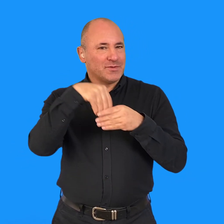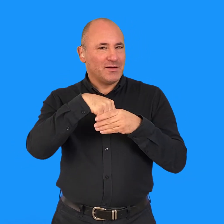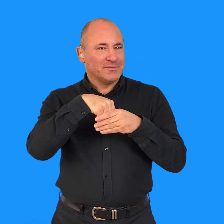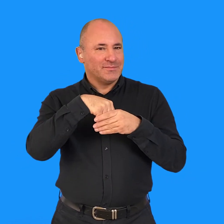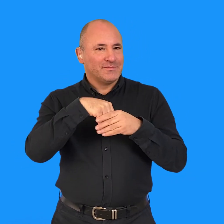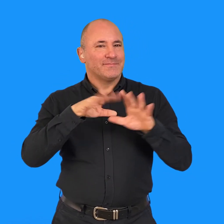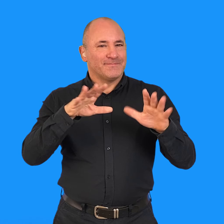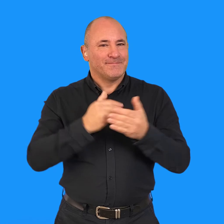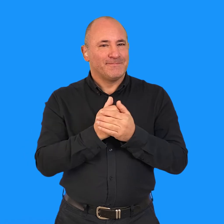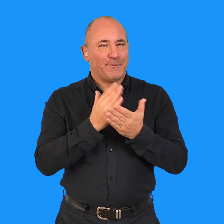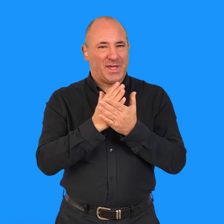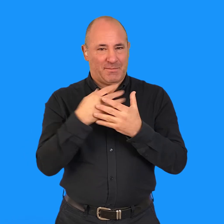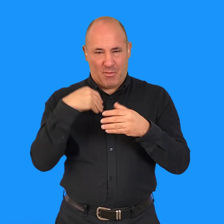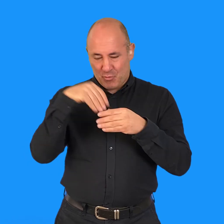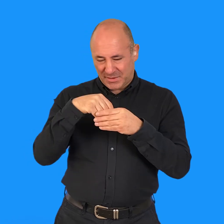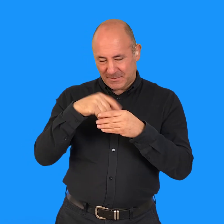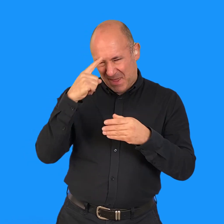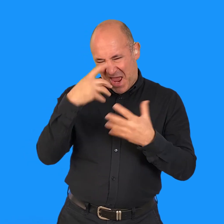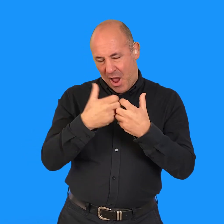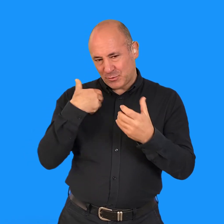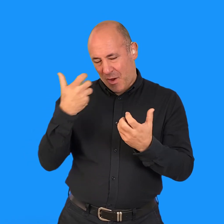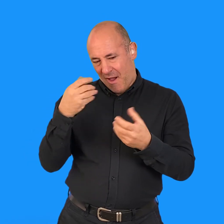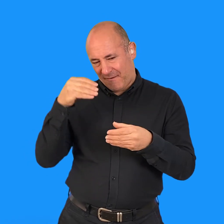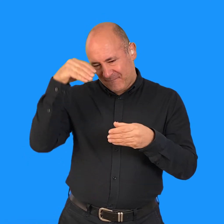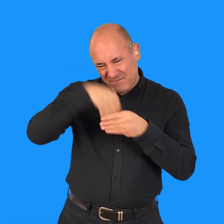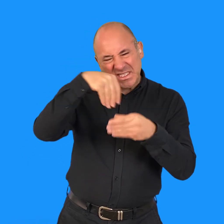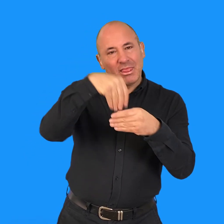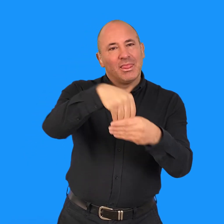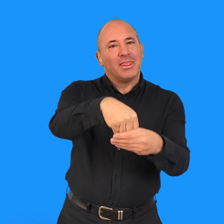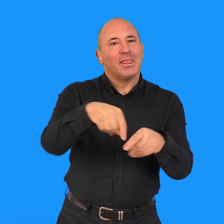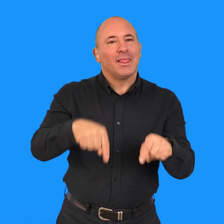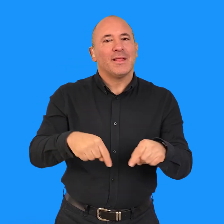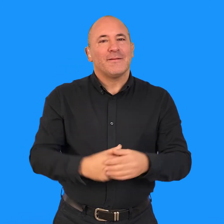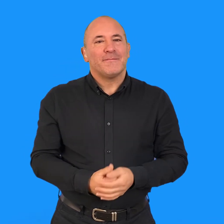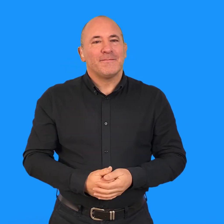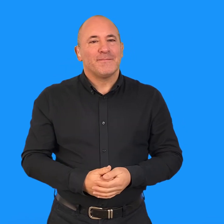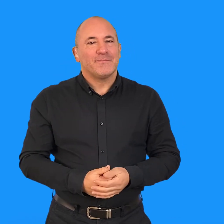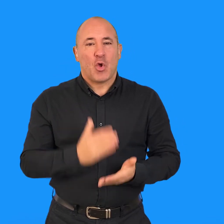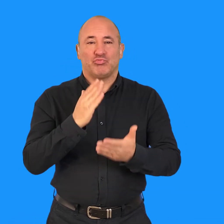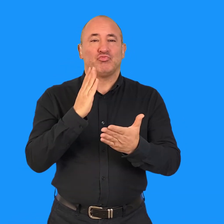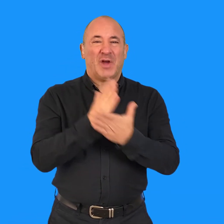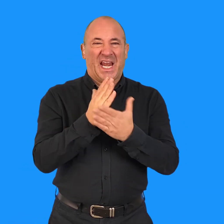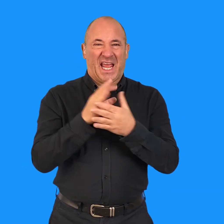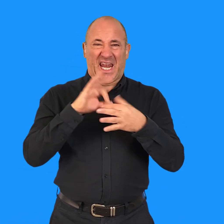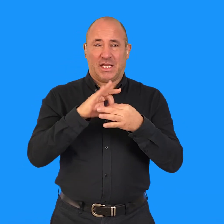it's about embedding that within content. So it's not necessarily about the space that I'm in,